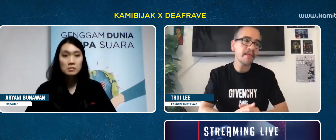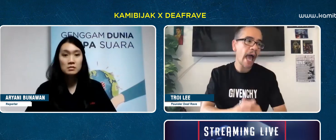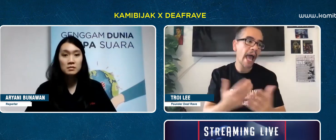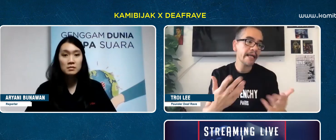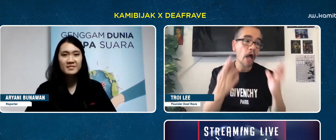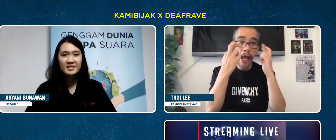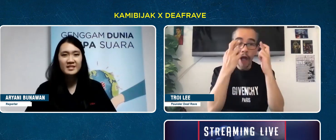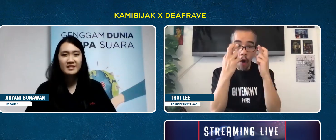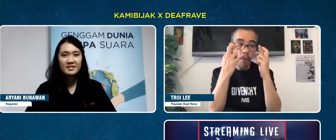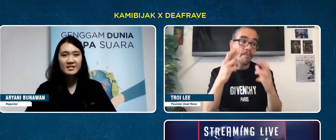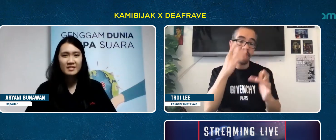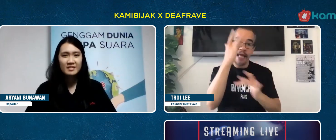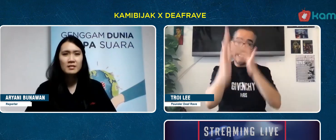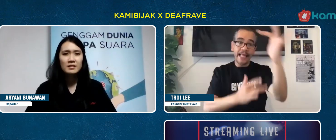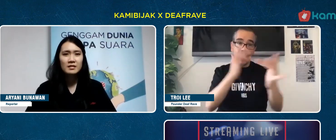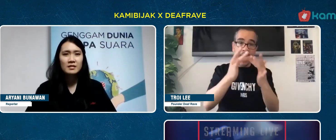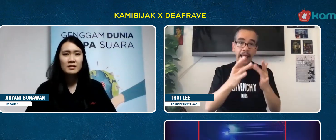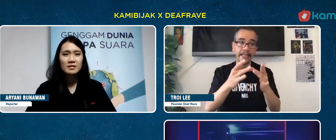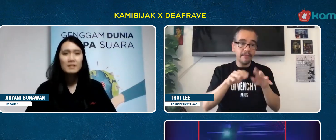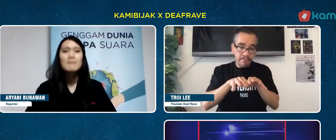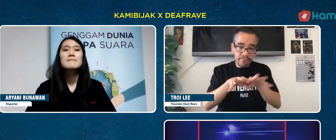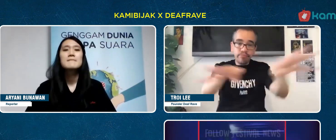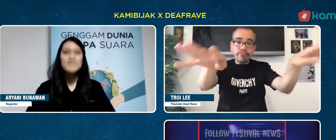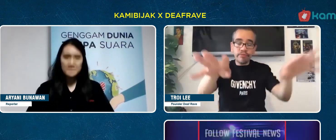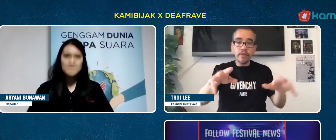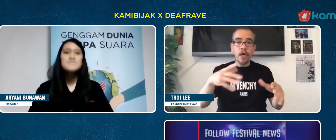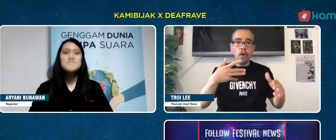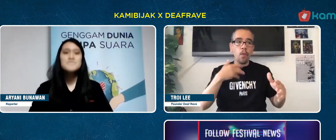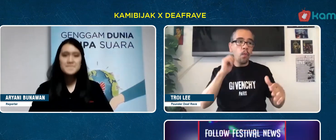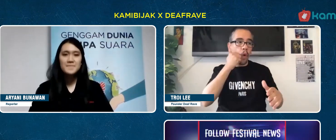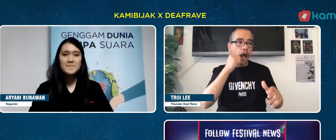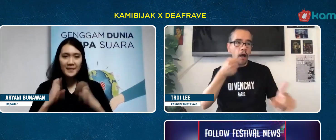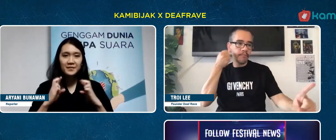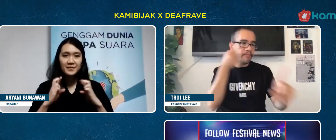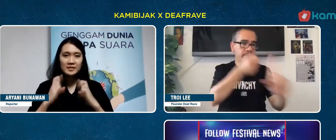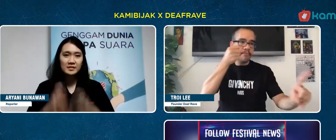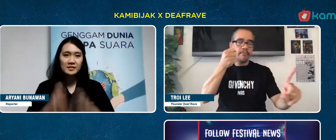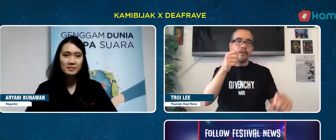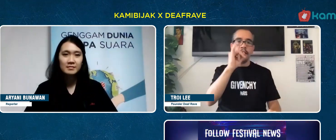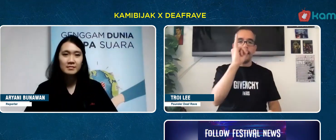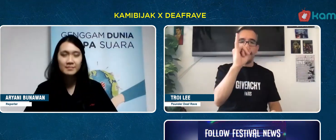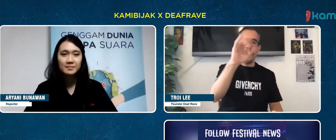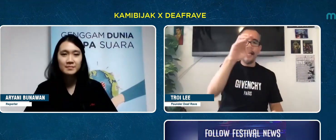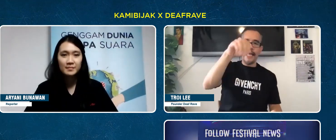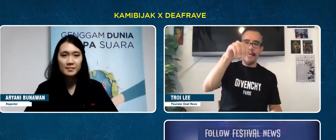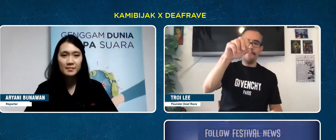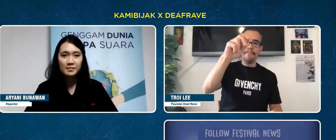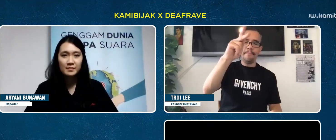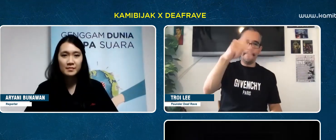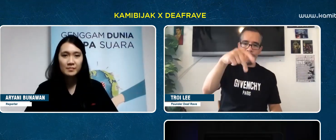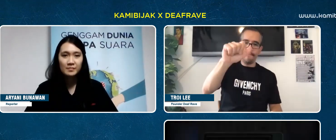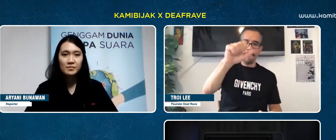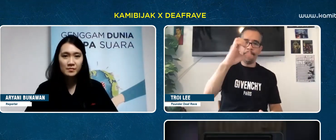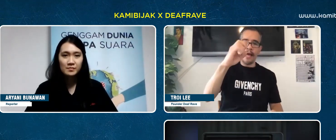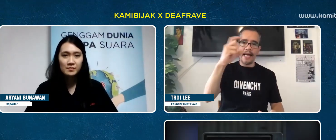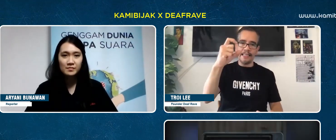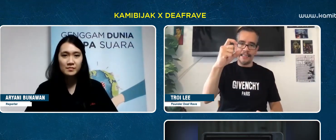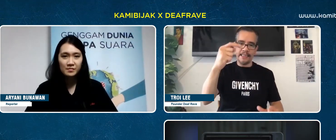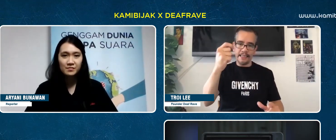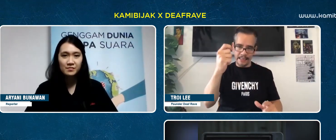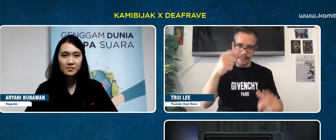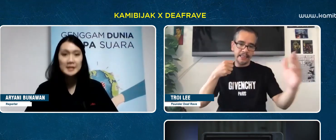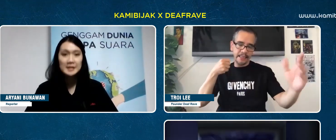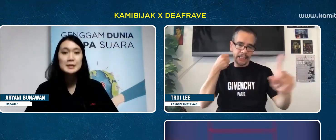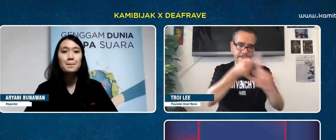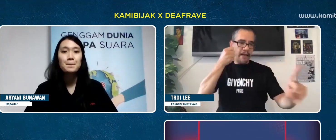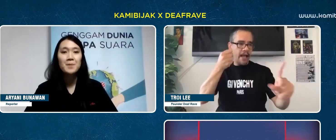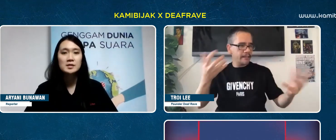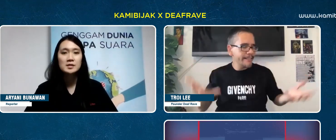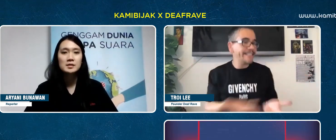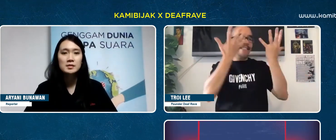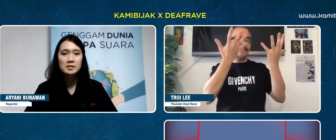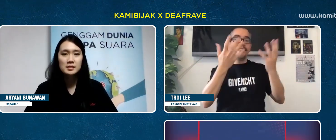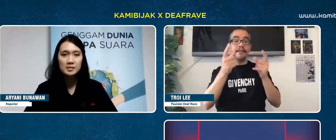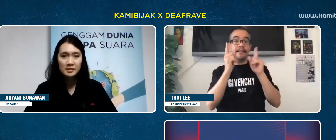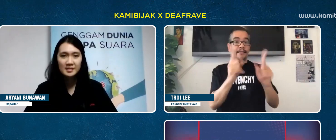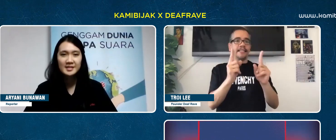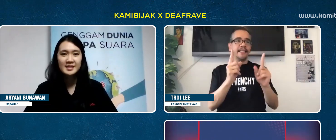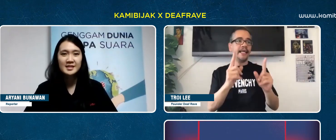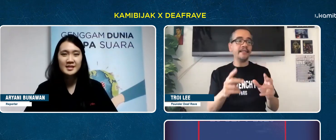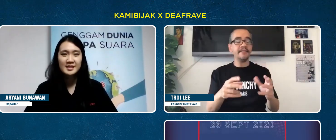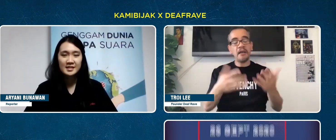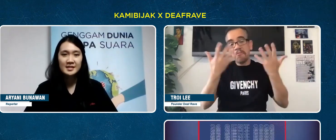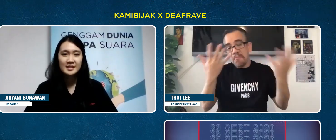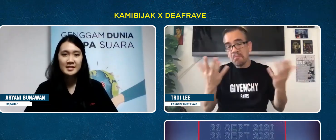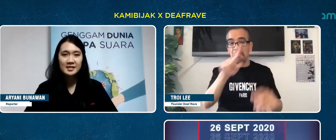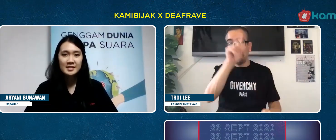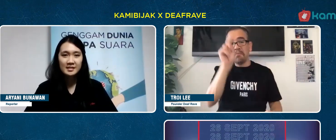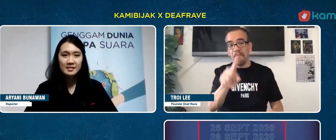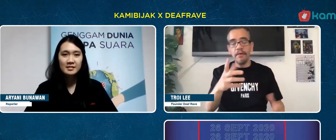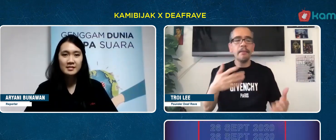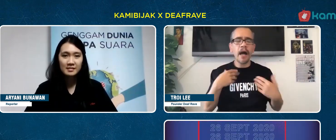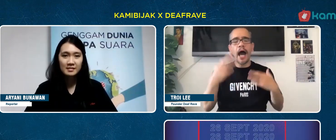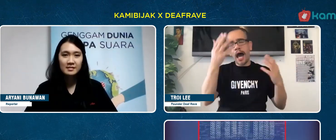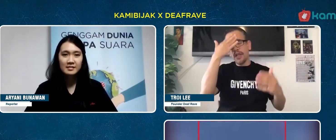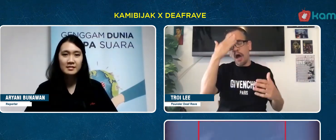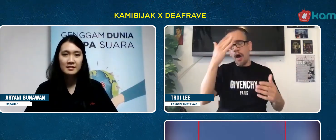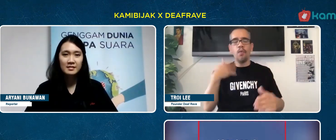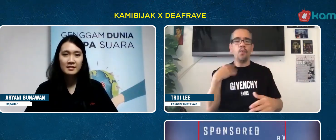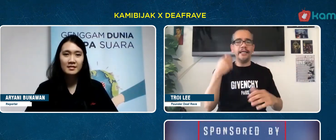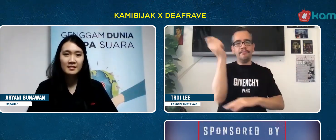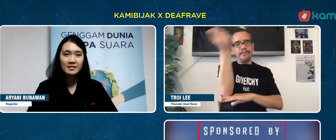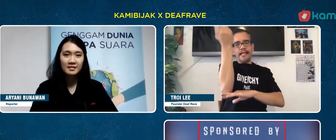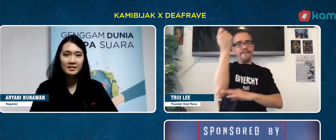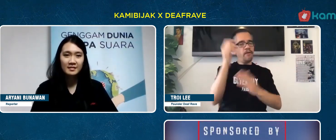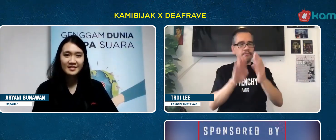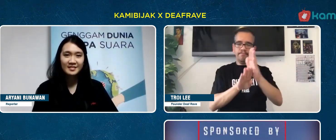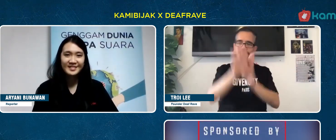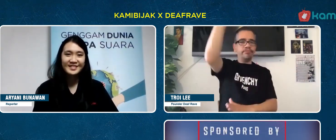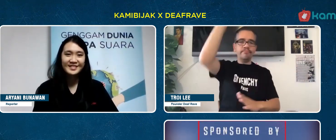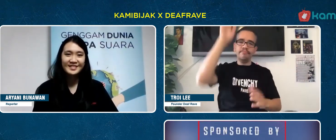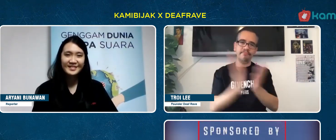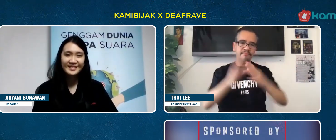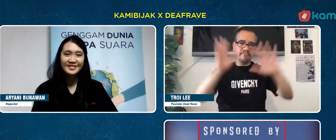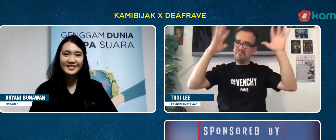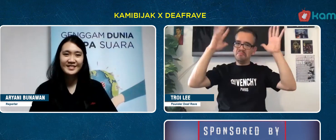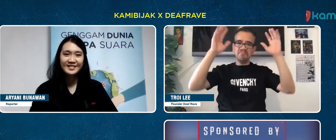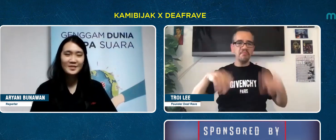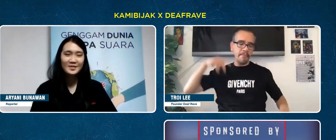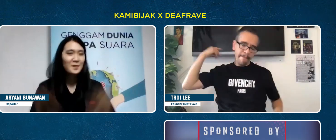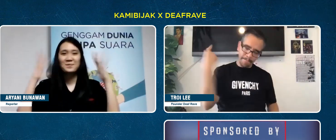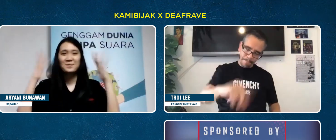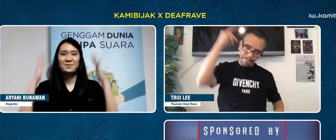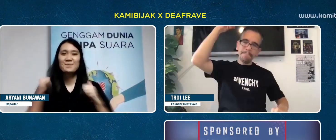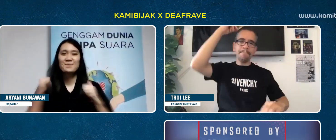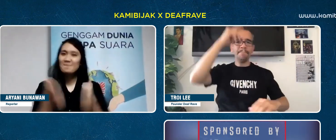I hope, this live streaming festival can make a big difference!